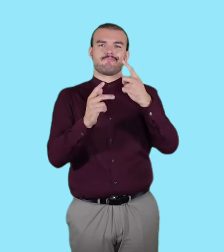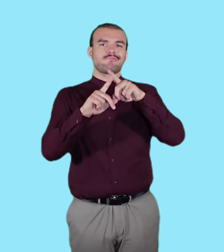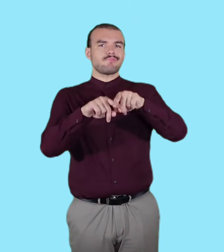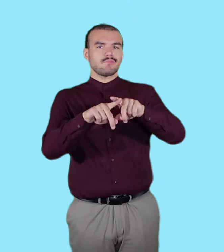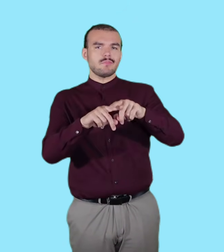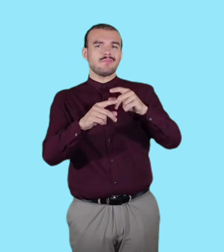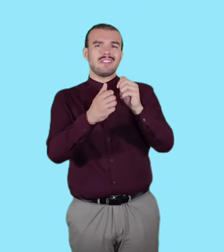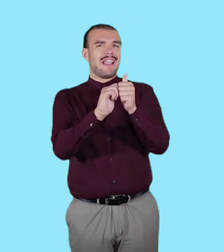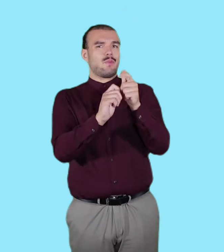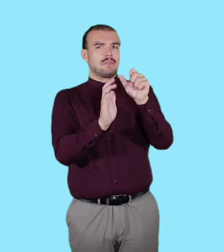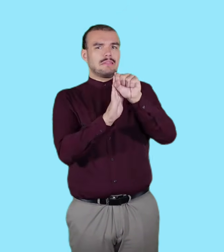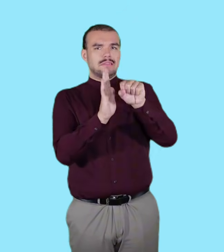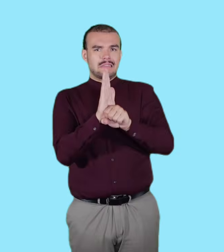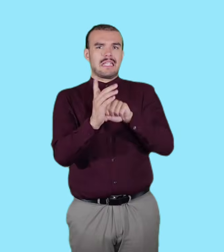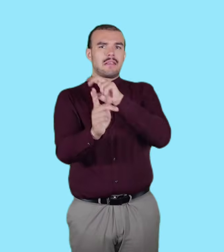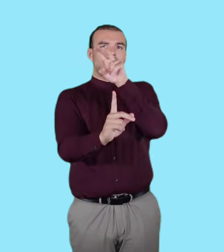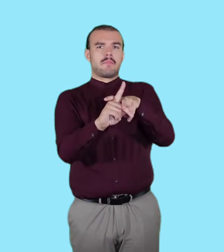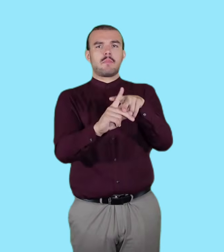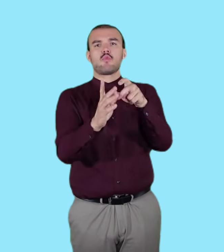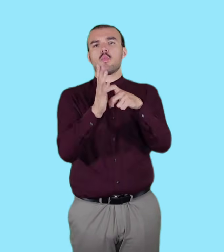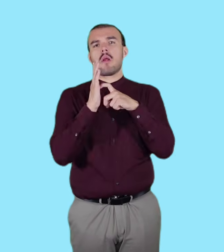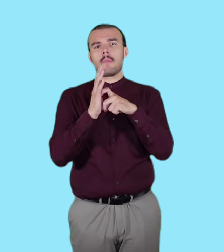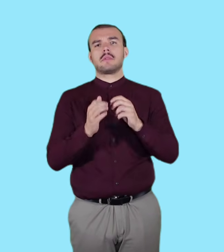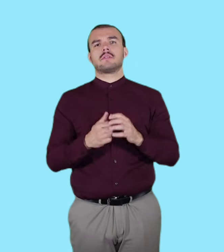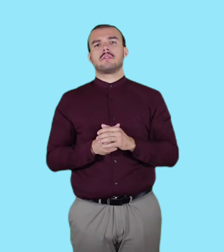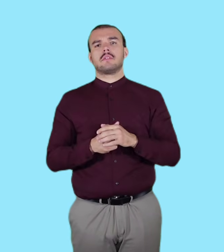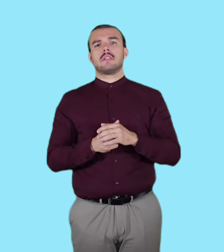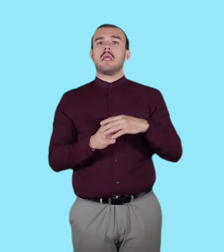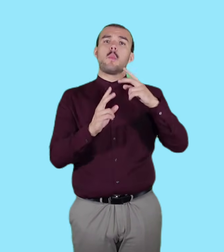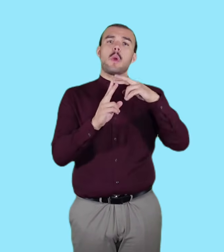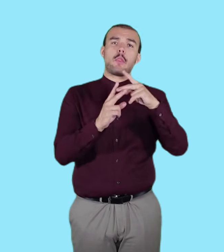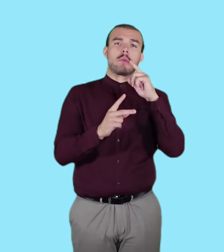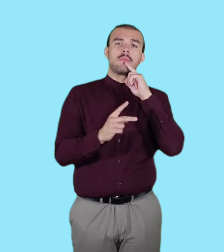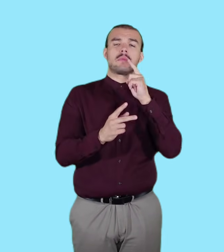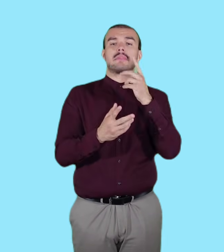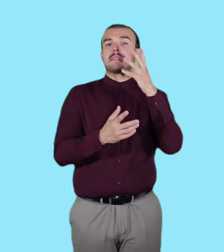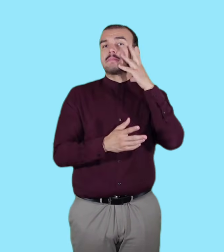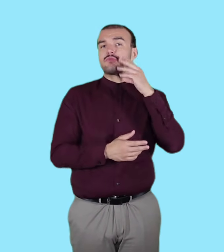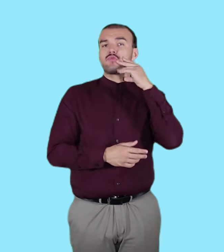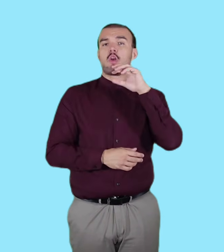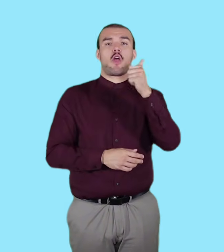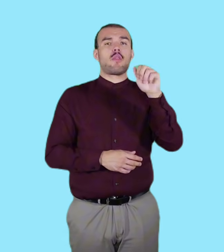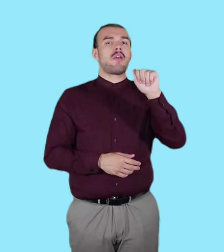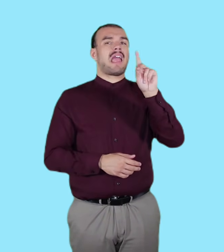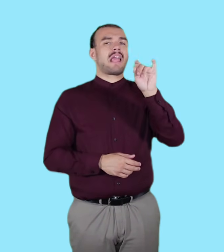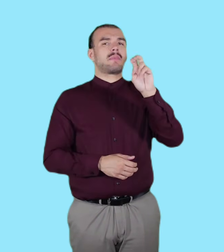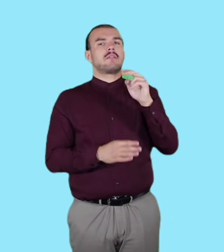on how your state implements the requirement and whether you encounter any administrative hurdles,